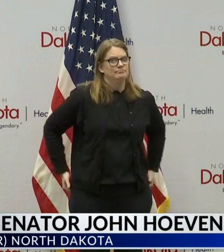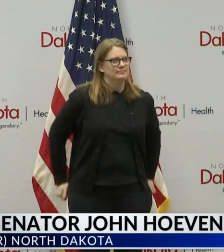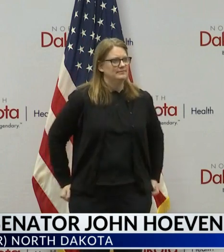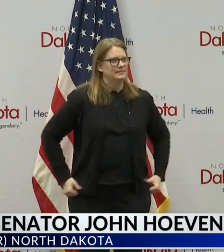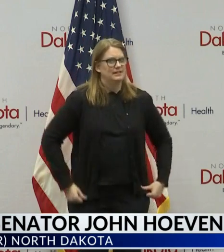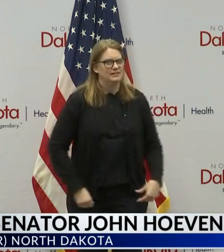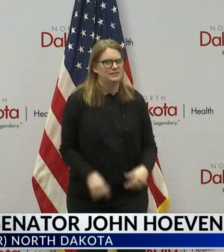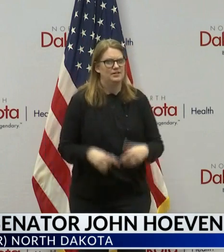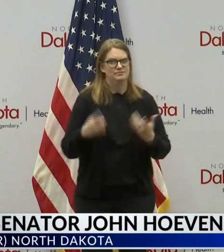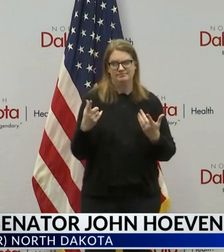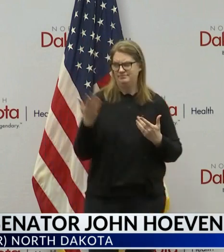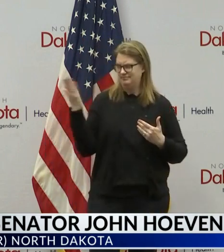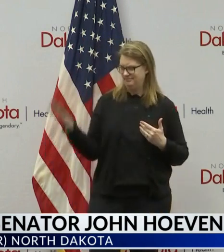APPRECIATE IT. THANK YOU FOR YOUR LEADERSHIP.